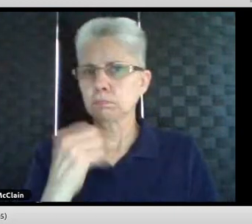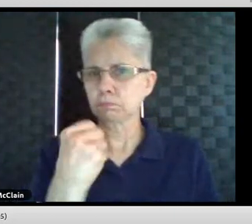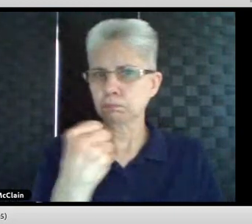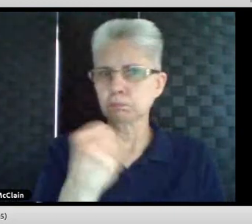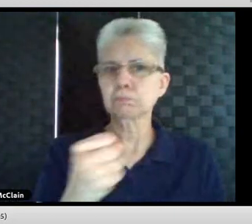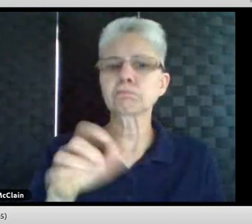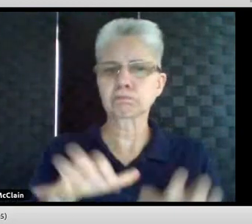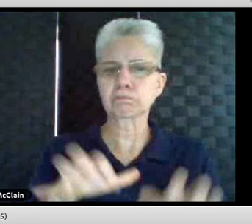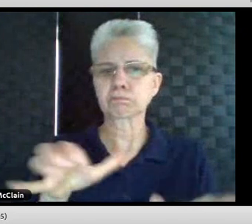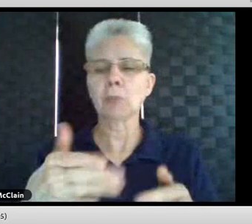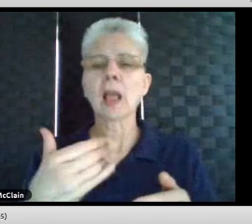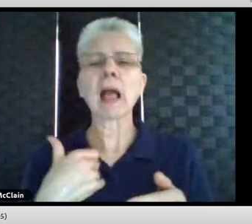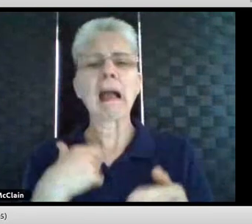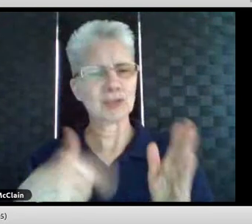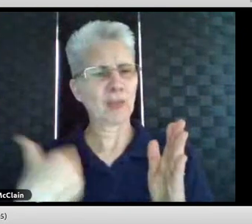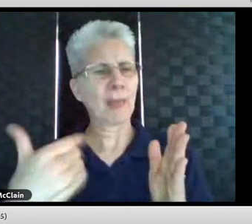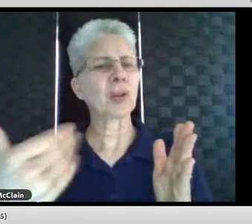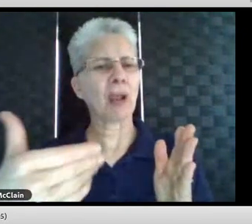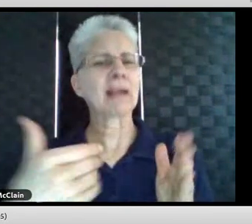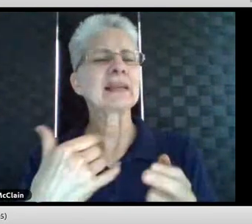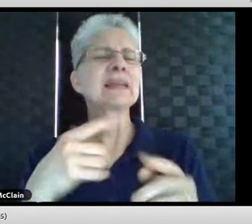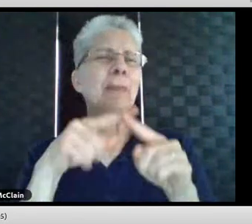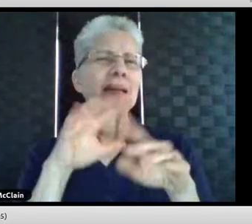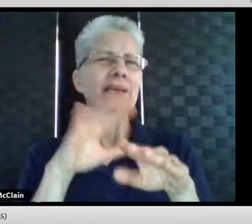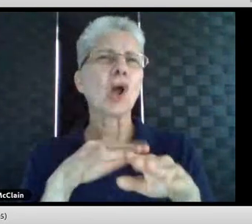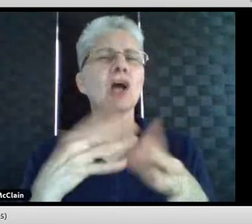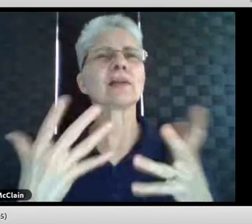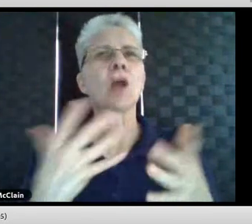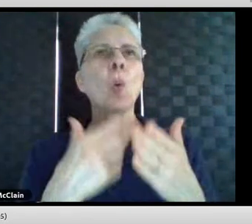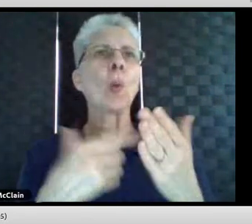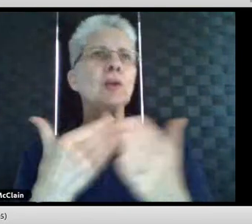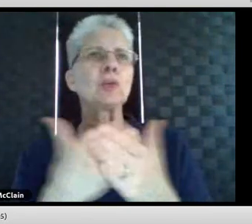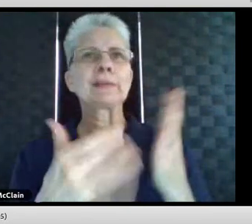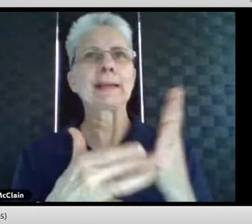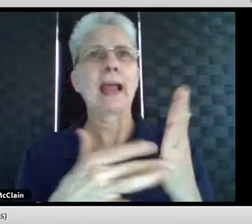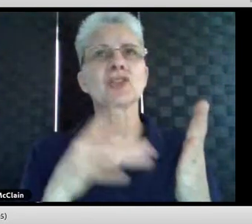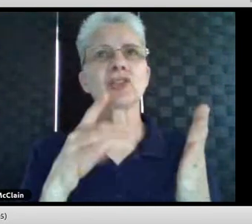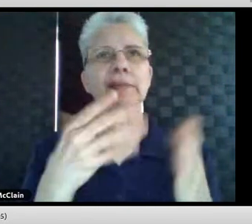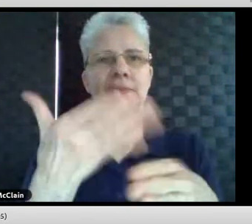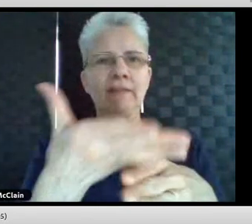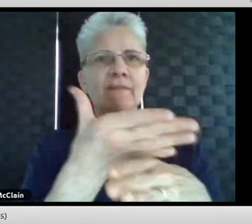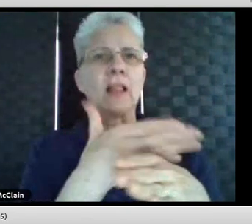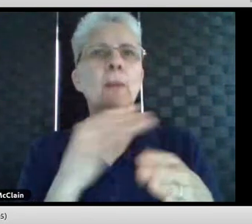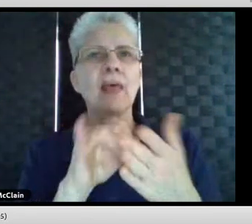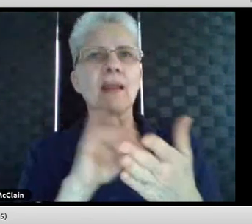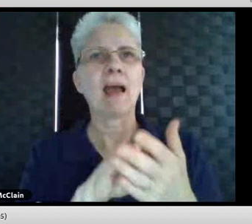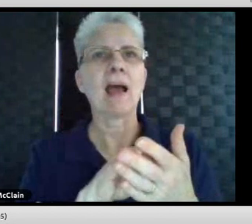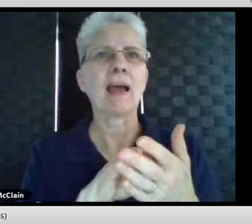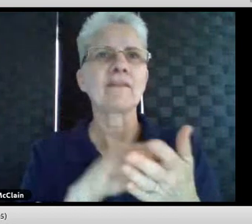I do it periodically, and depositing on what new technical is out there, I kind of flip-flop between the different categories.